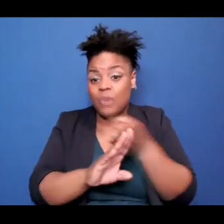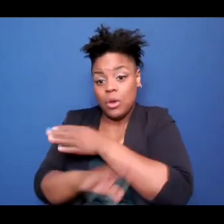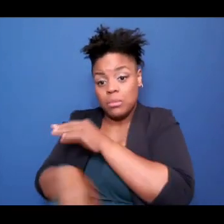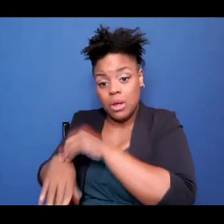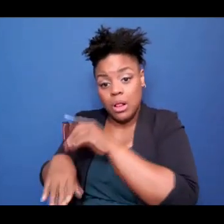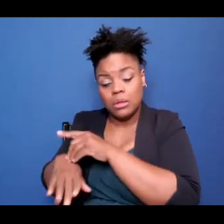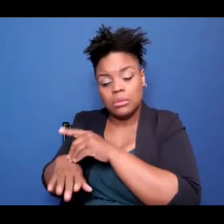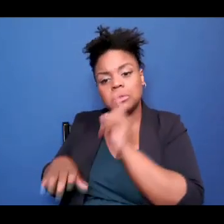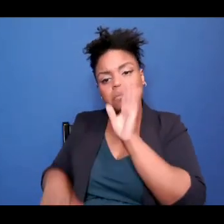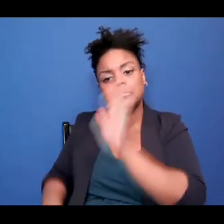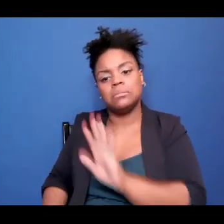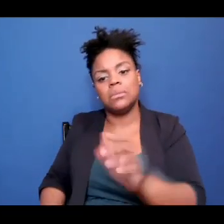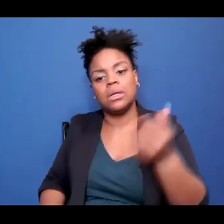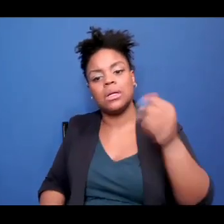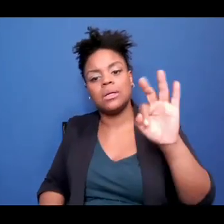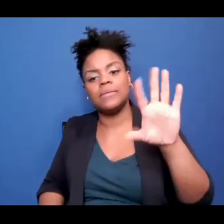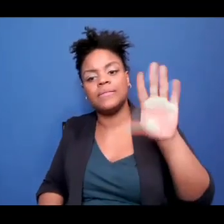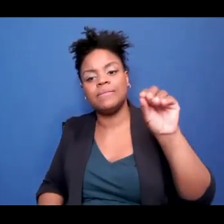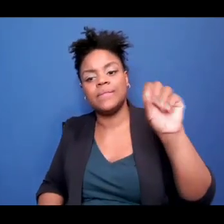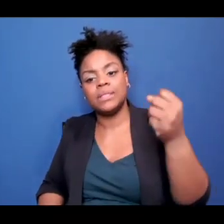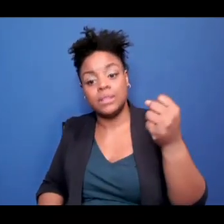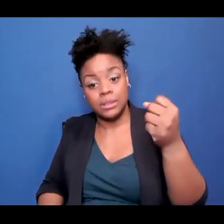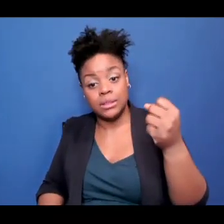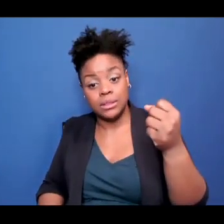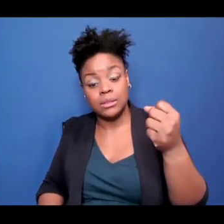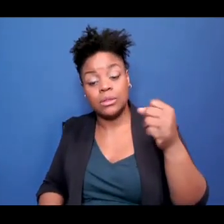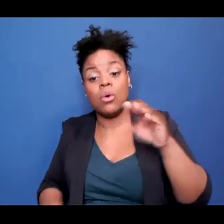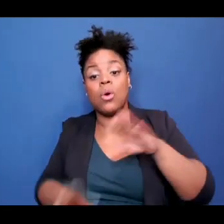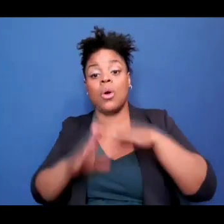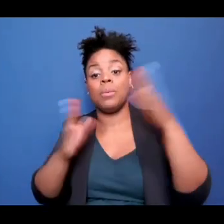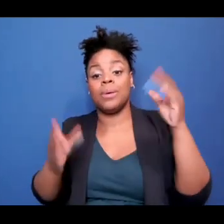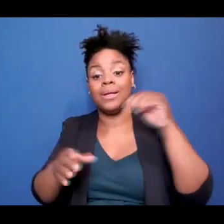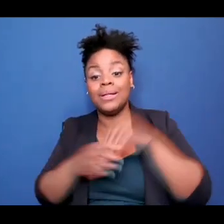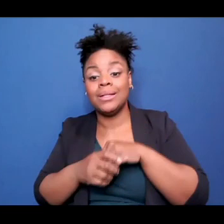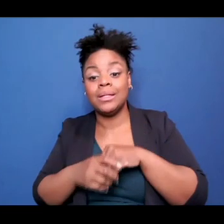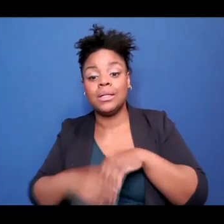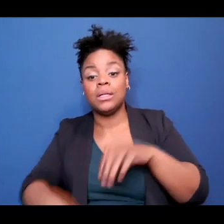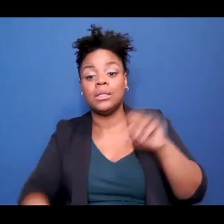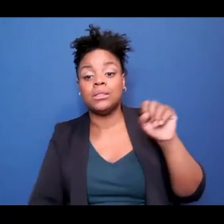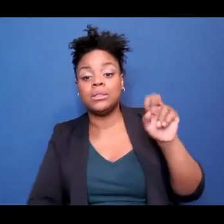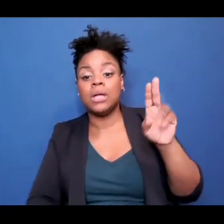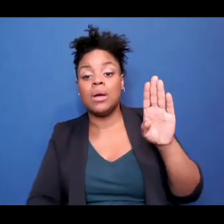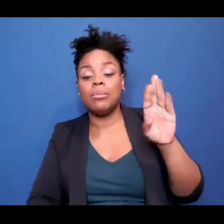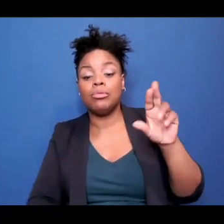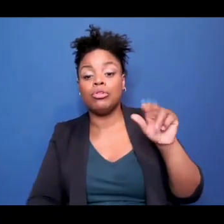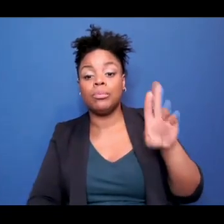ALL CAME ABOUT AT AROUND THE SAME TIME, EARLY TO MID 50s AND ALL OF THEM OPENED IN